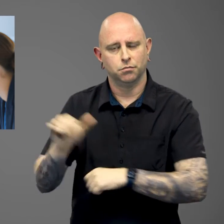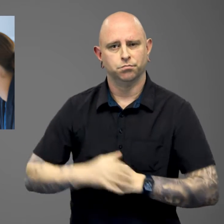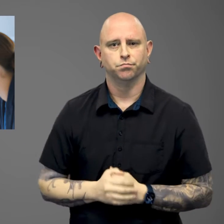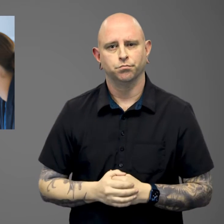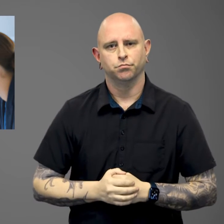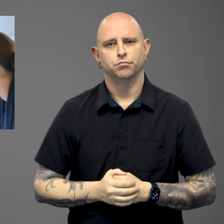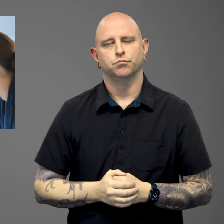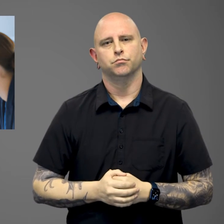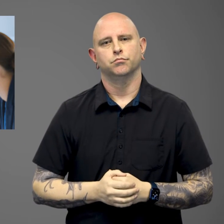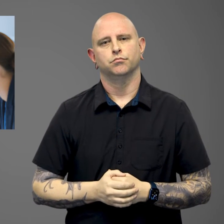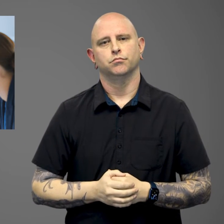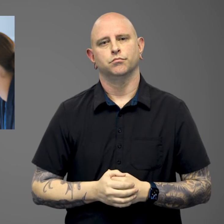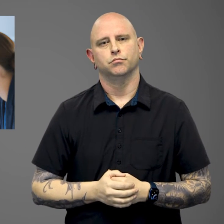You know what I mean?